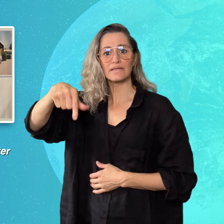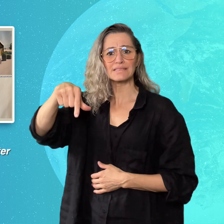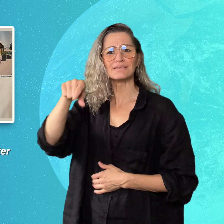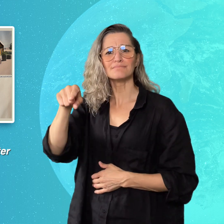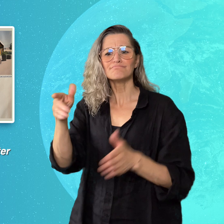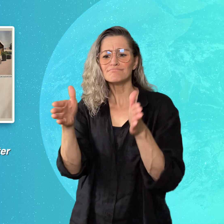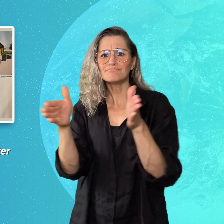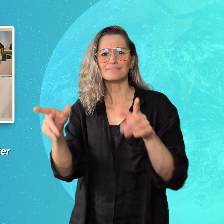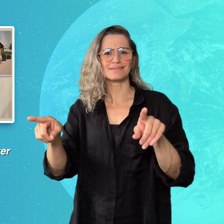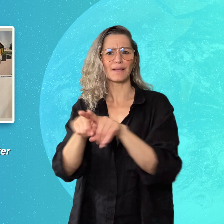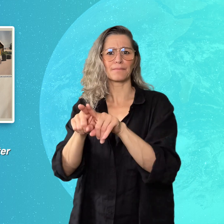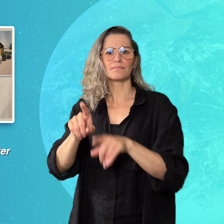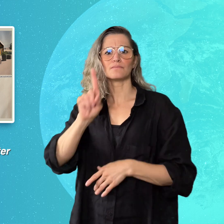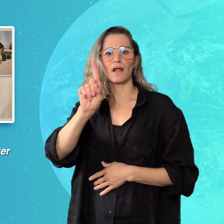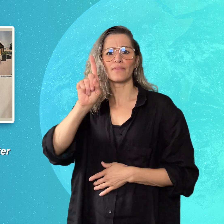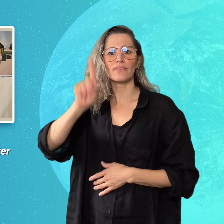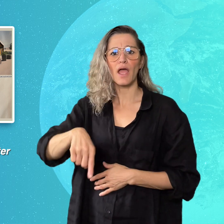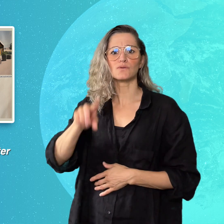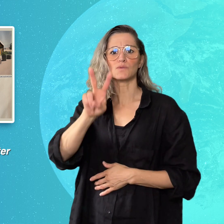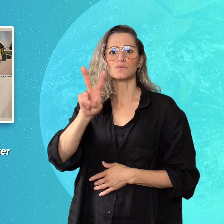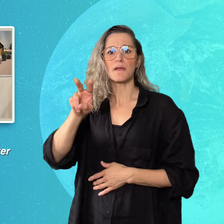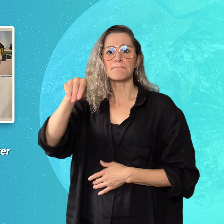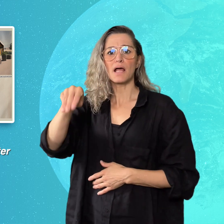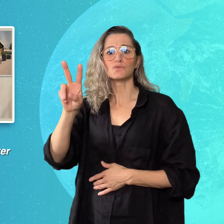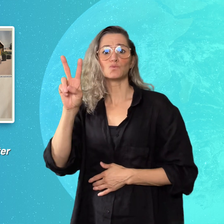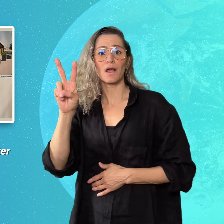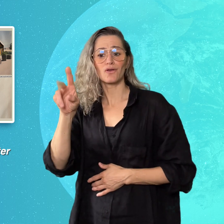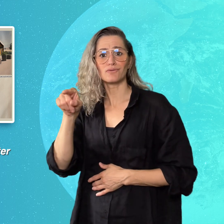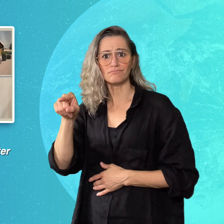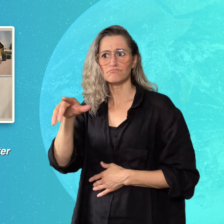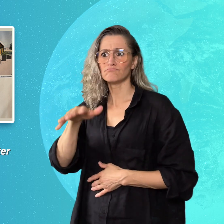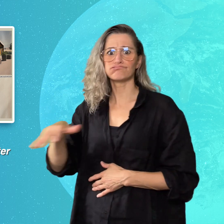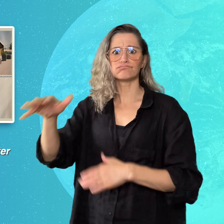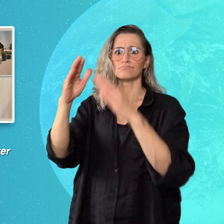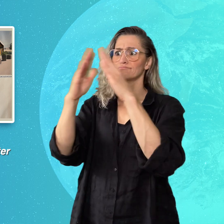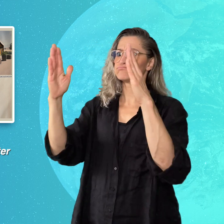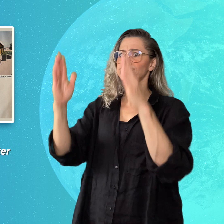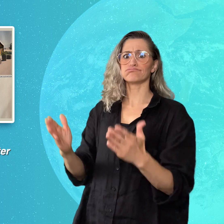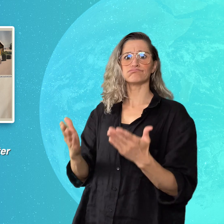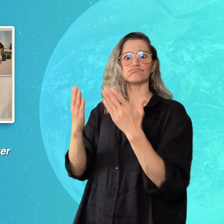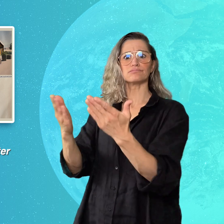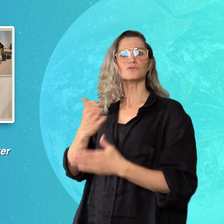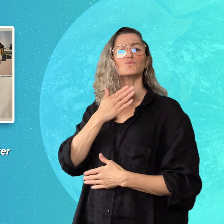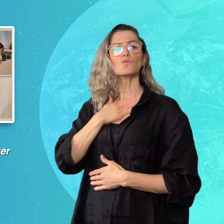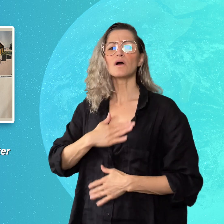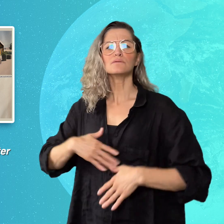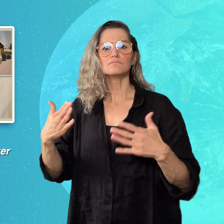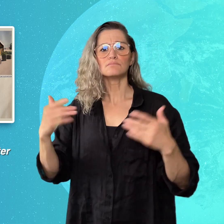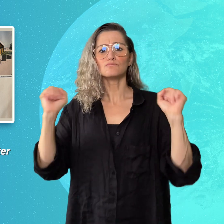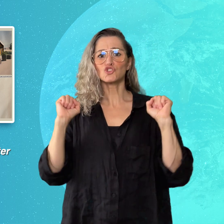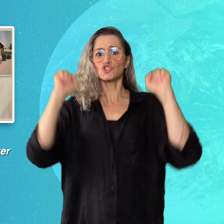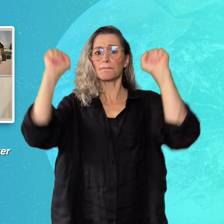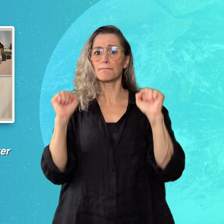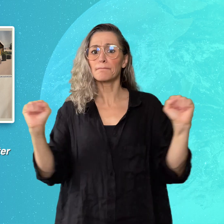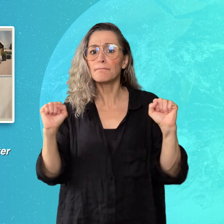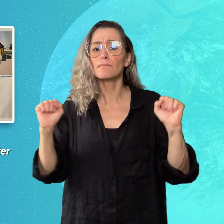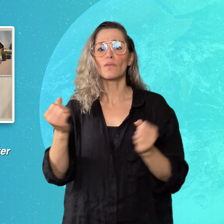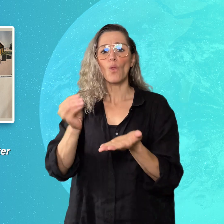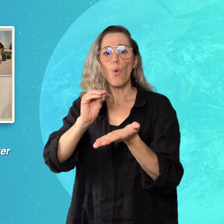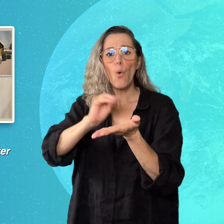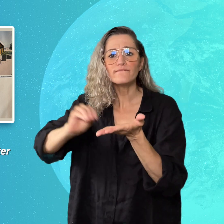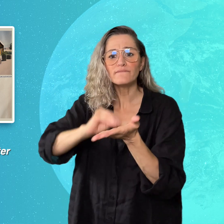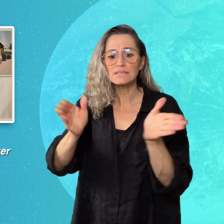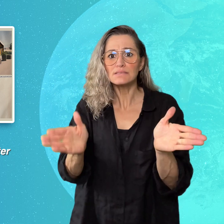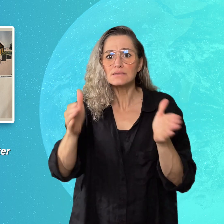11,000 square feet of space to be used for a gym, offices,